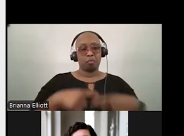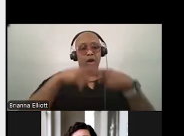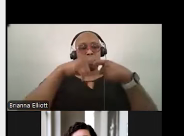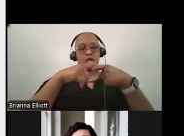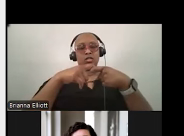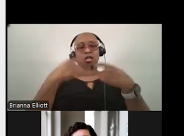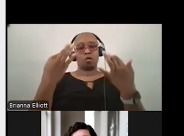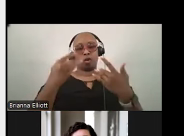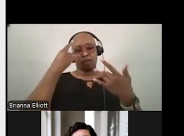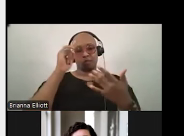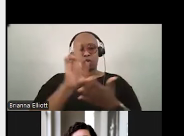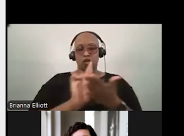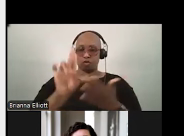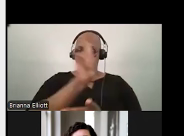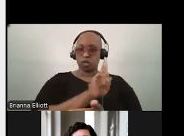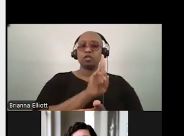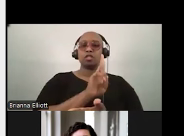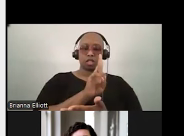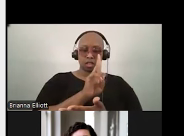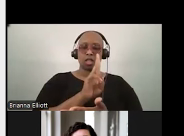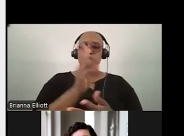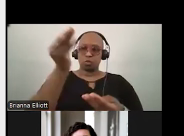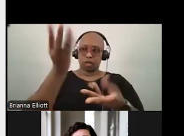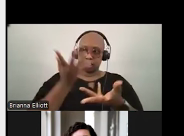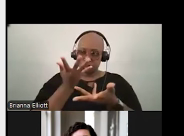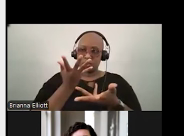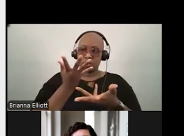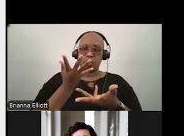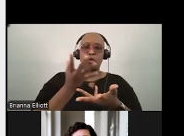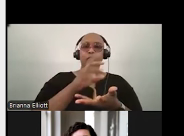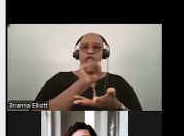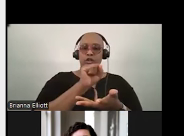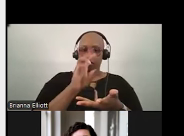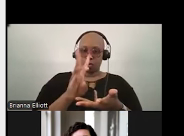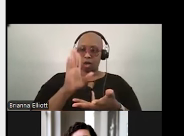guidance on what software we're going to be using and how we're going to access that software. Okay,